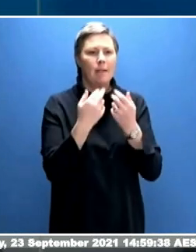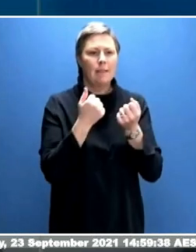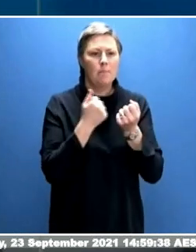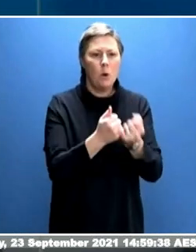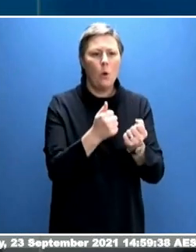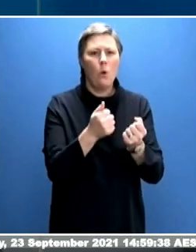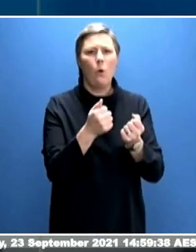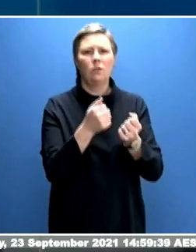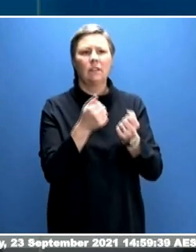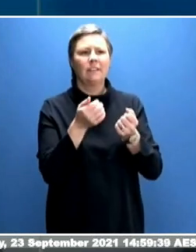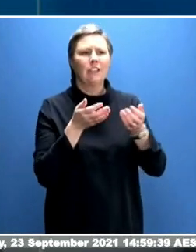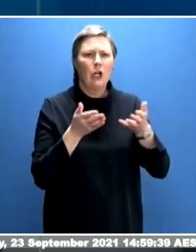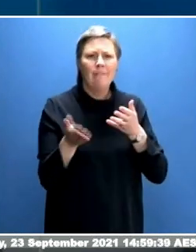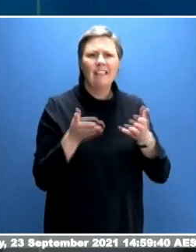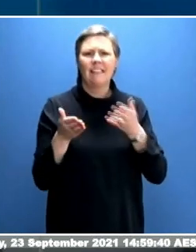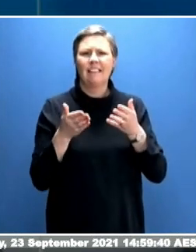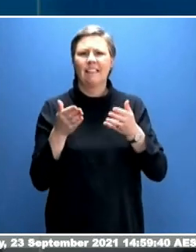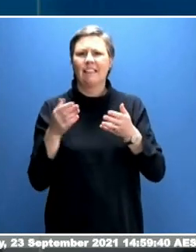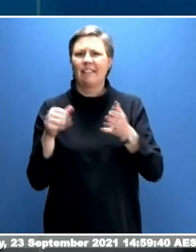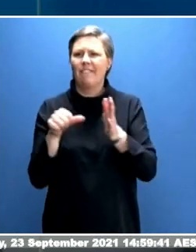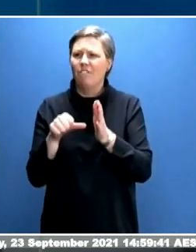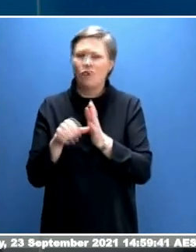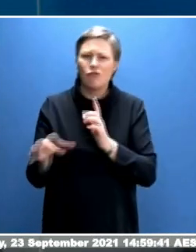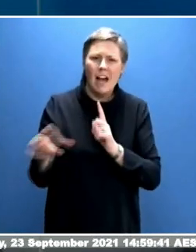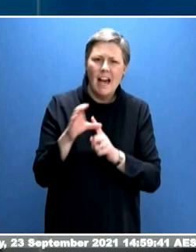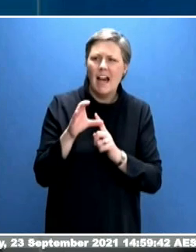services and family finding grants, all of our youth diversion and youth